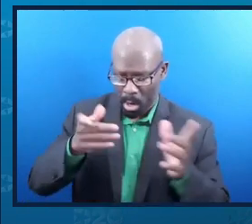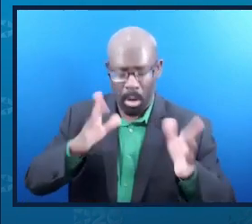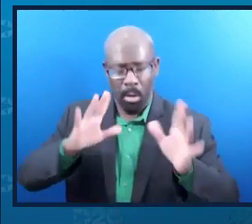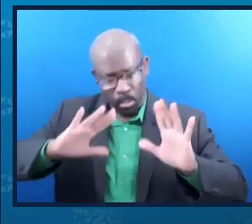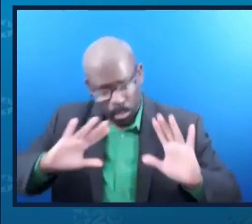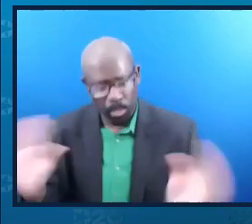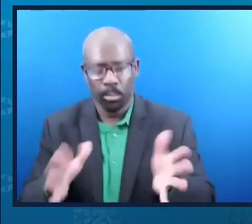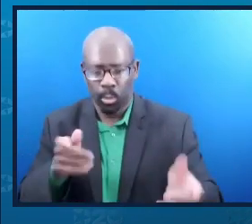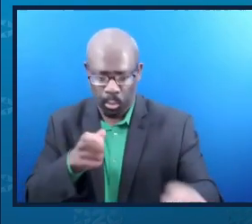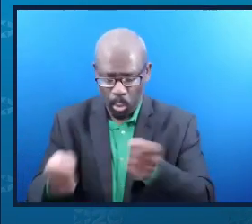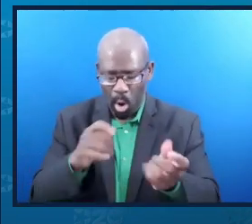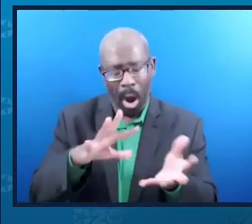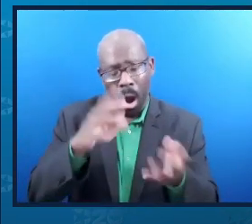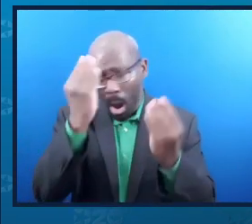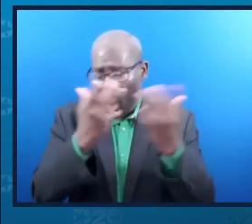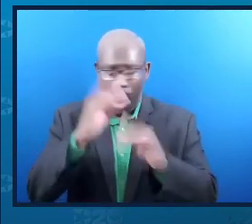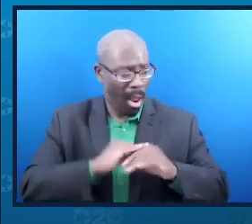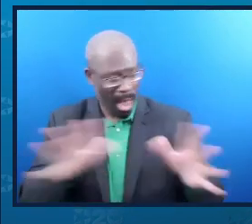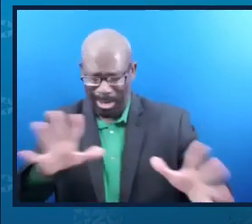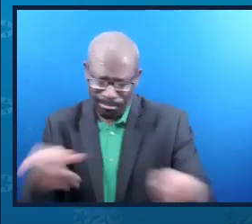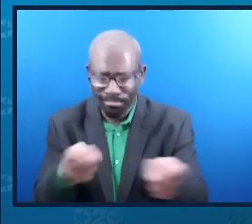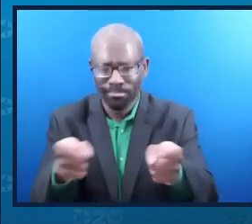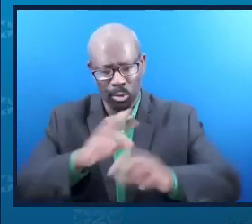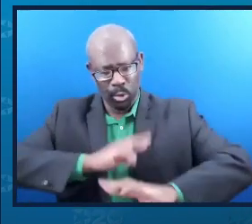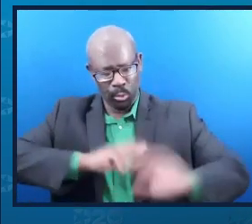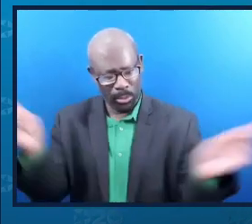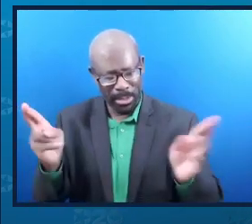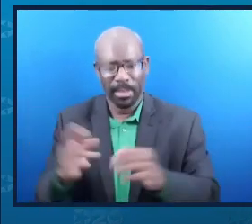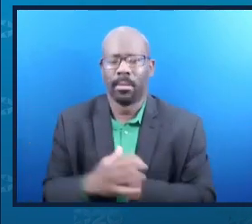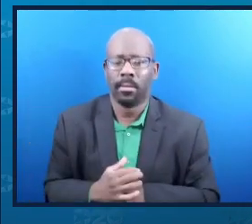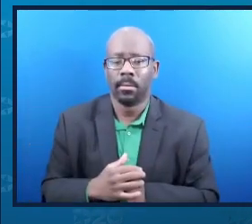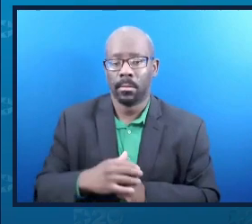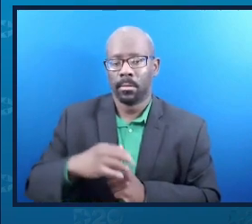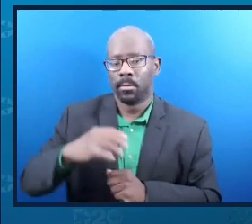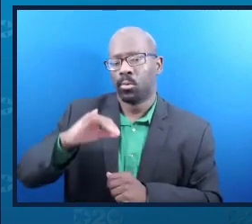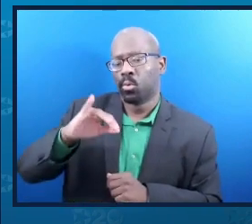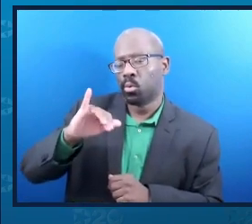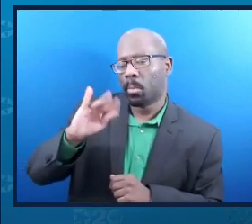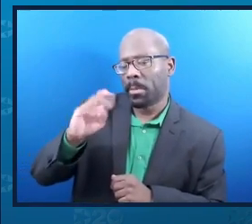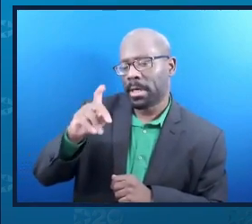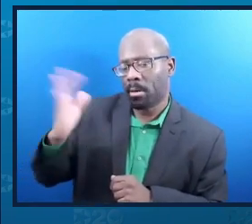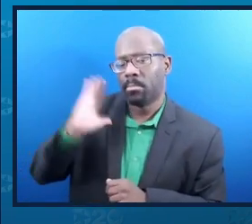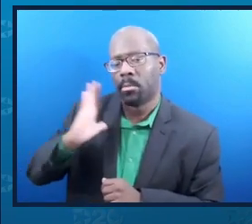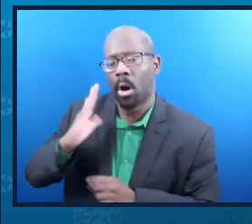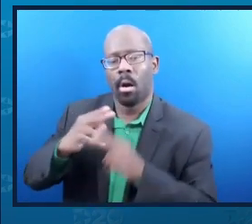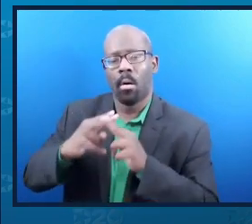LIKE JOE DID WHEN HELPED ME